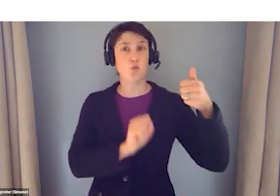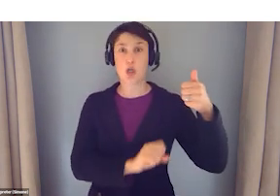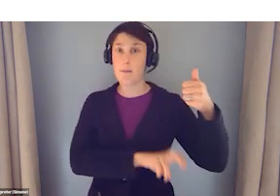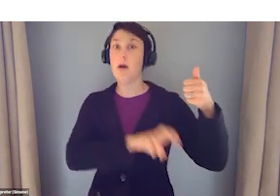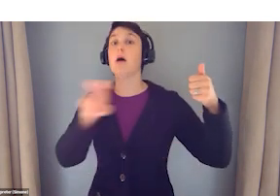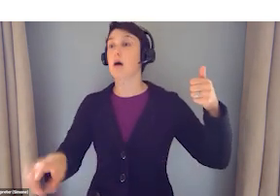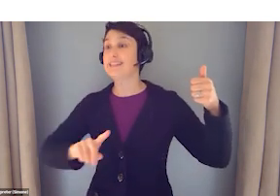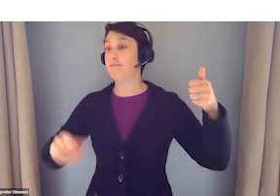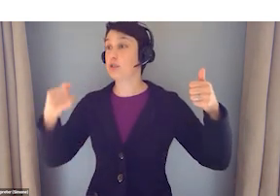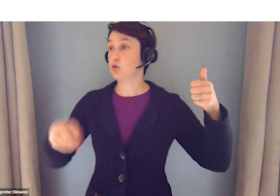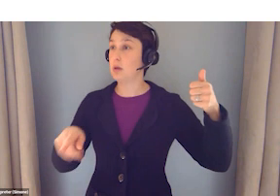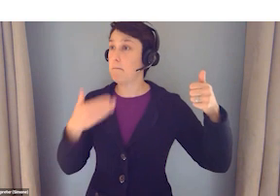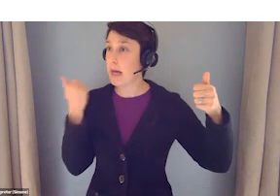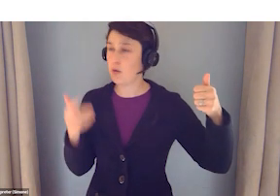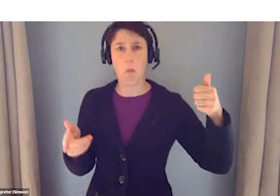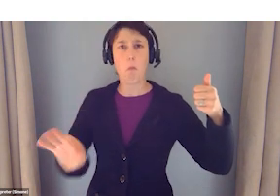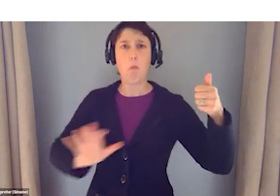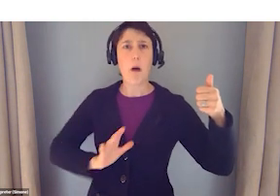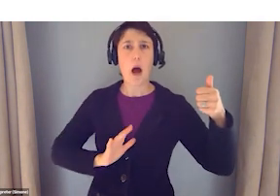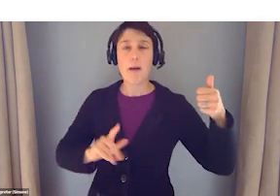However, we need to do a new subaward to that new institution.